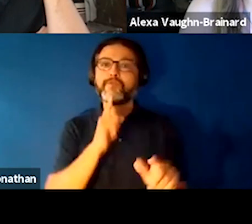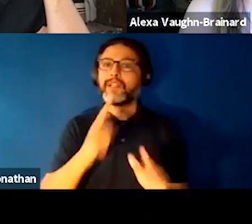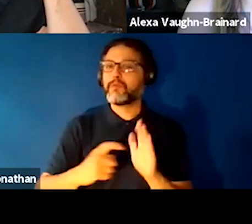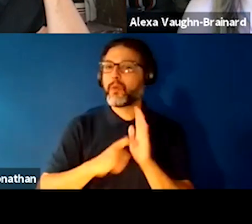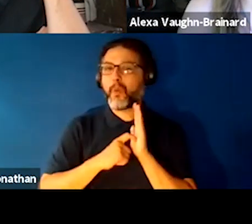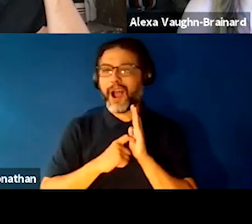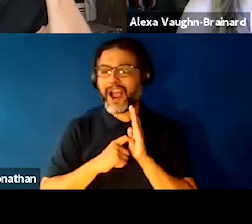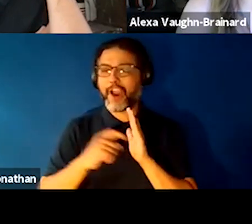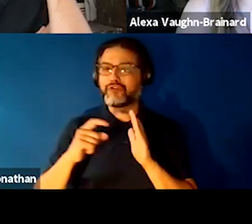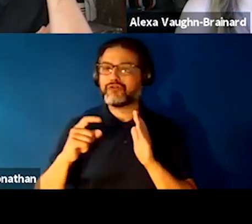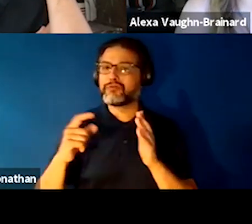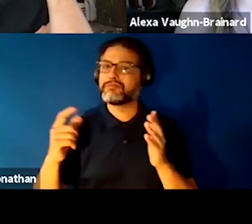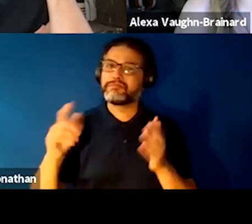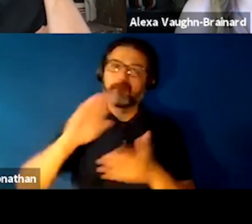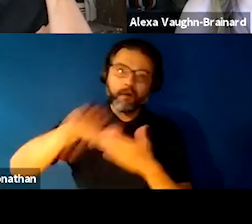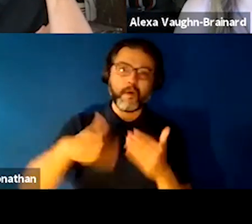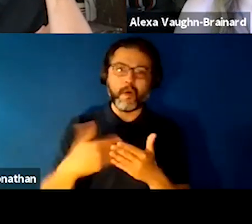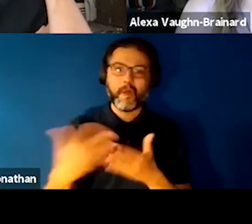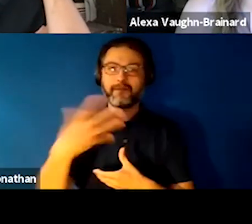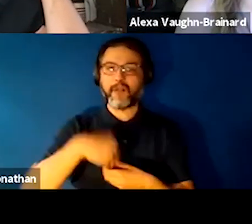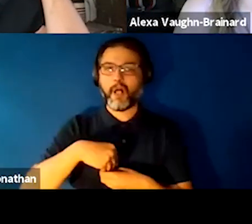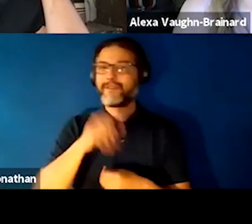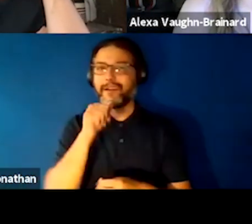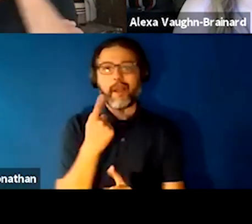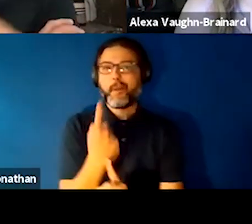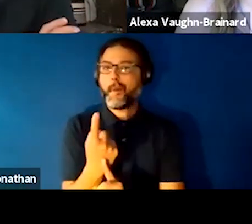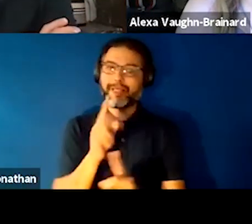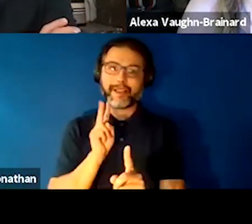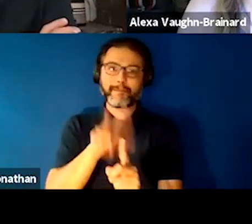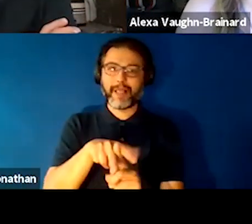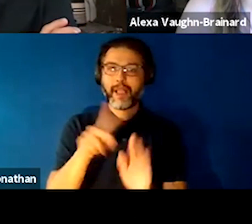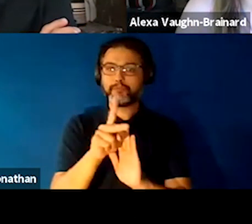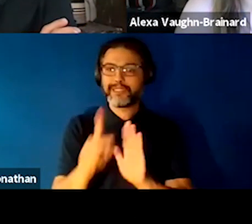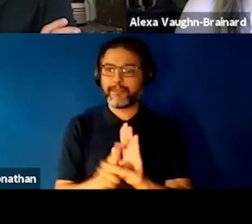It's not just a matter of applying the principles, but testing them and making sure they actually